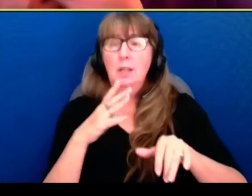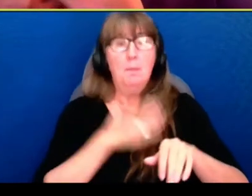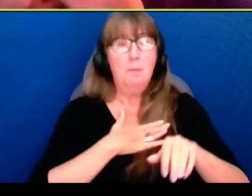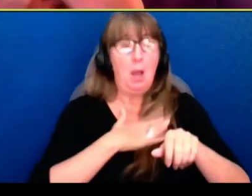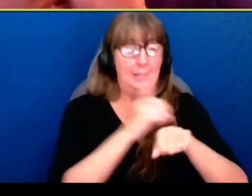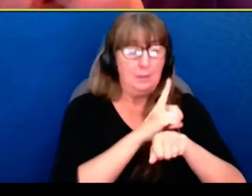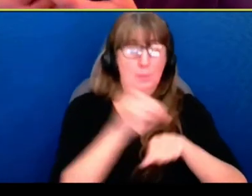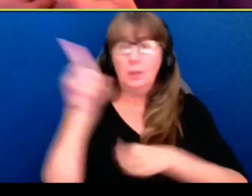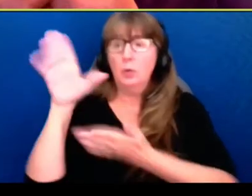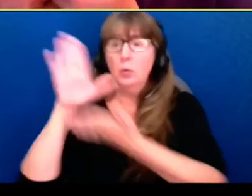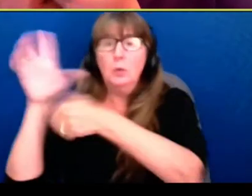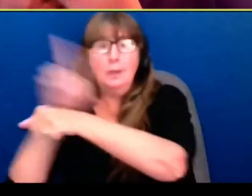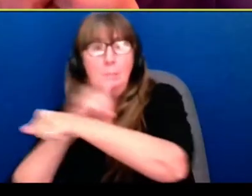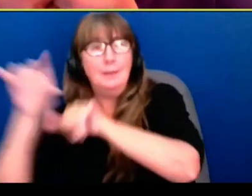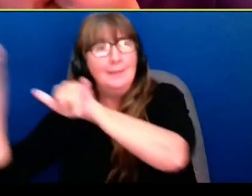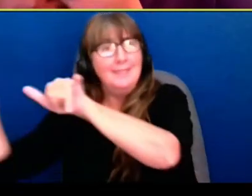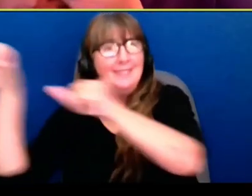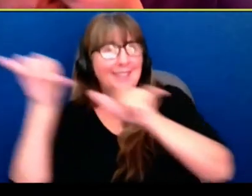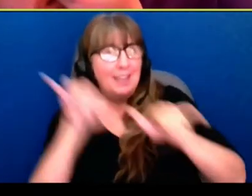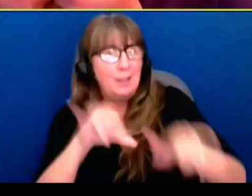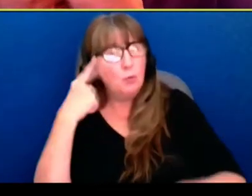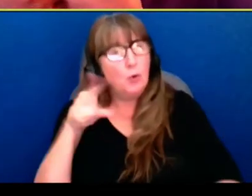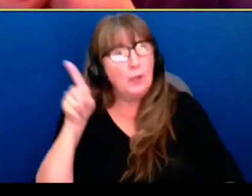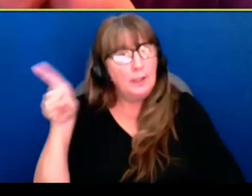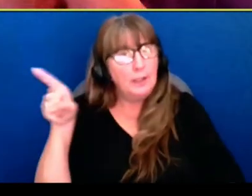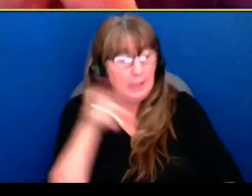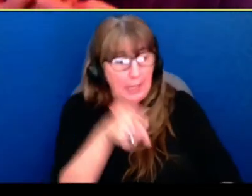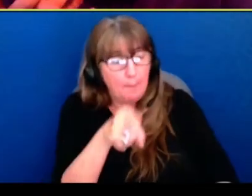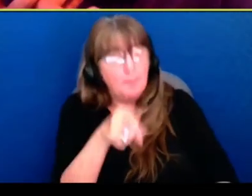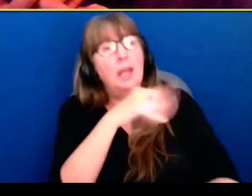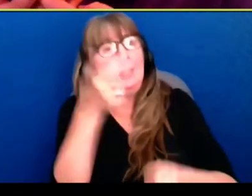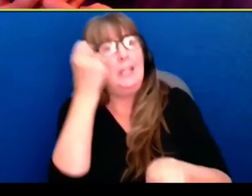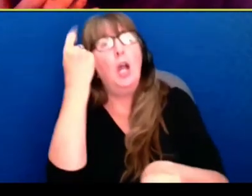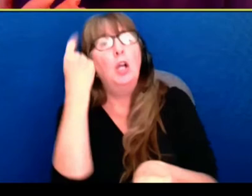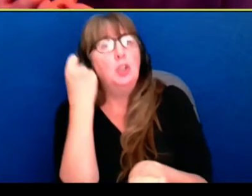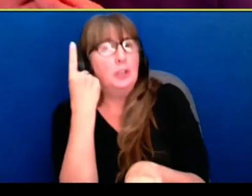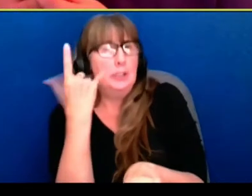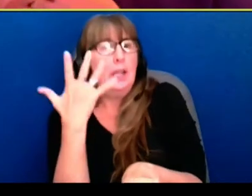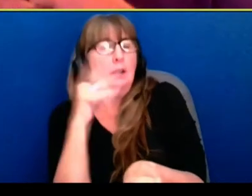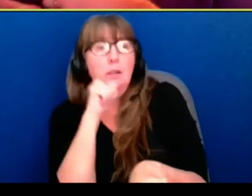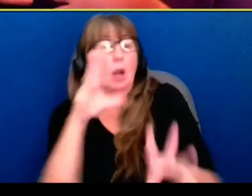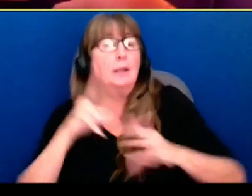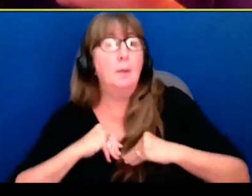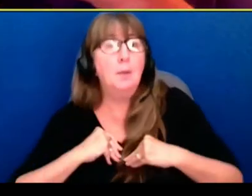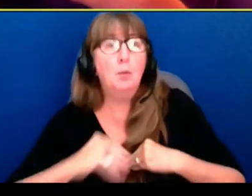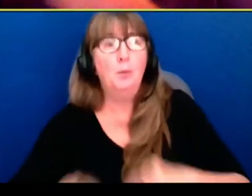so it will be consistent for him and he would understand it wasn't acceptable.